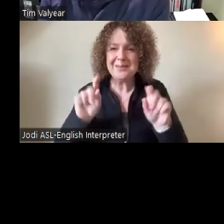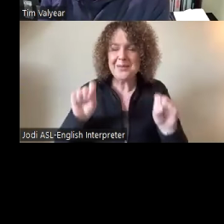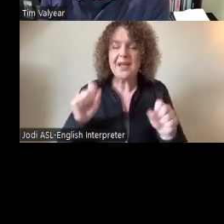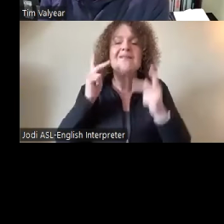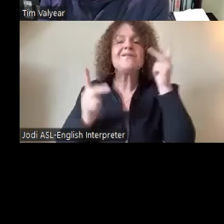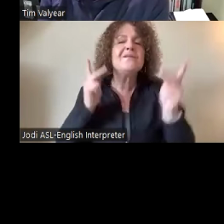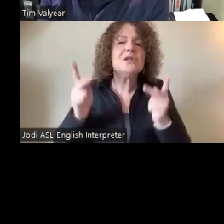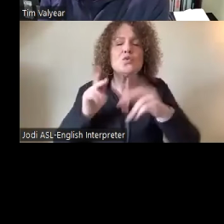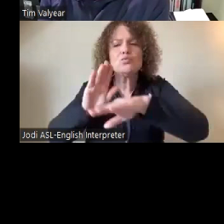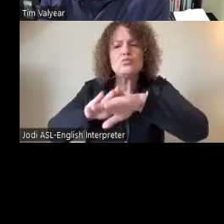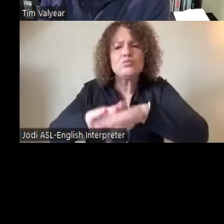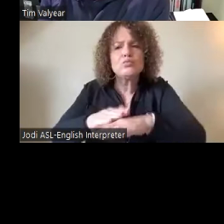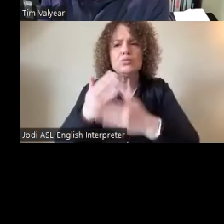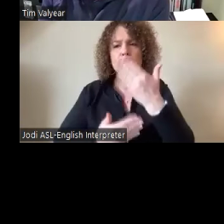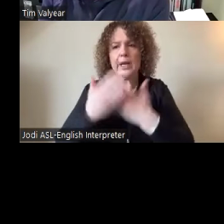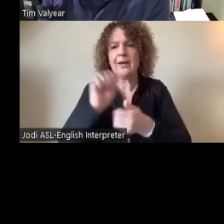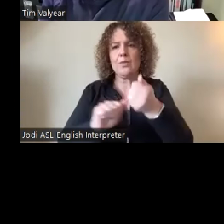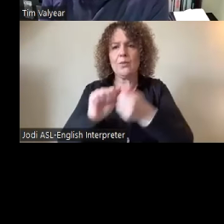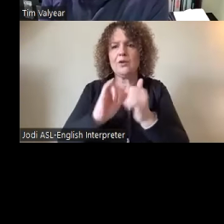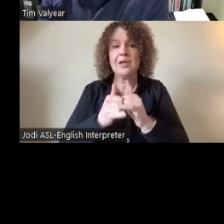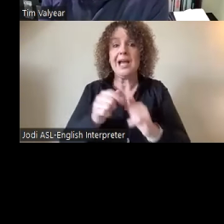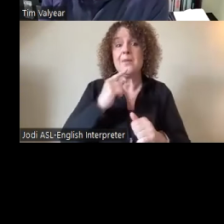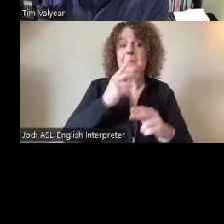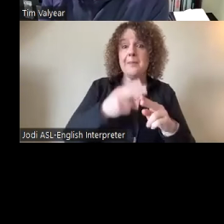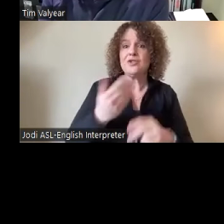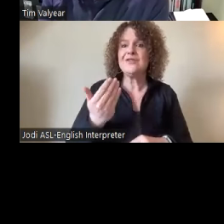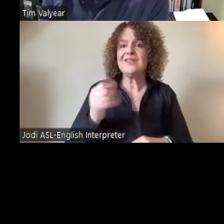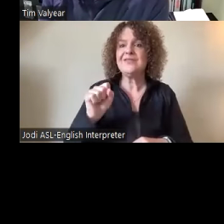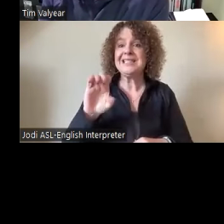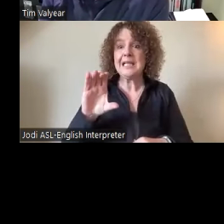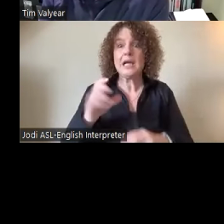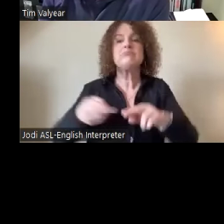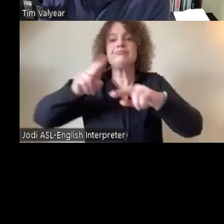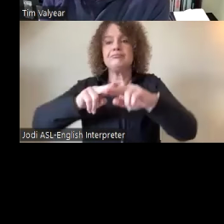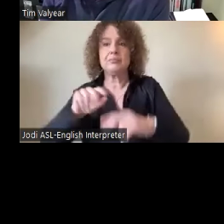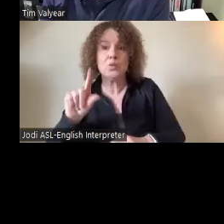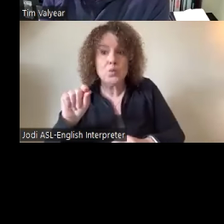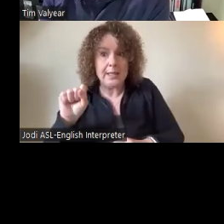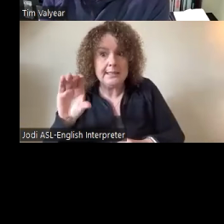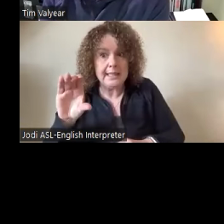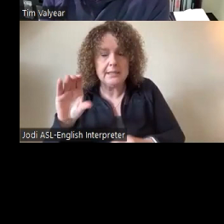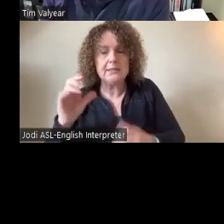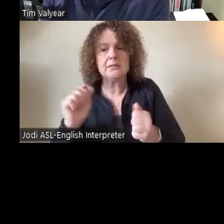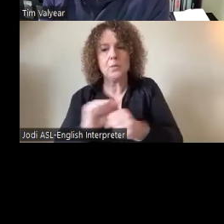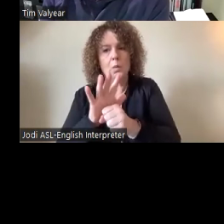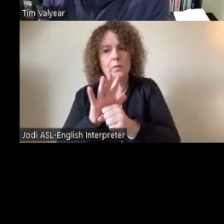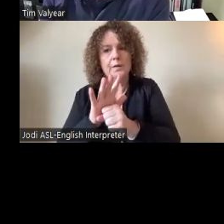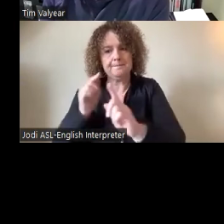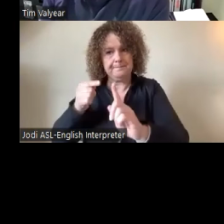these are free. You can print these off and post them up in your home to remind individuals. It's a visual of